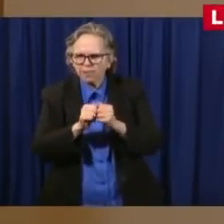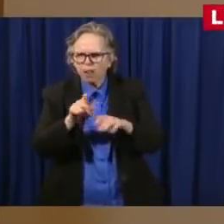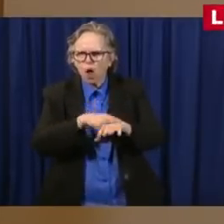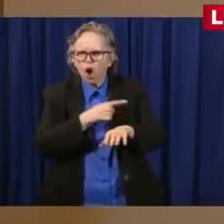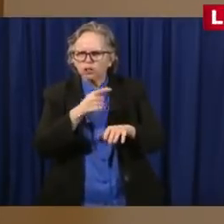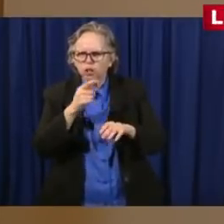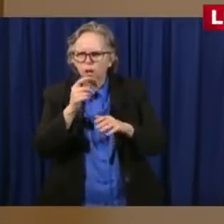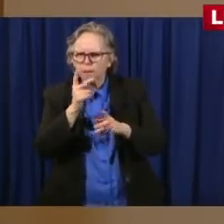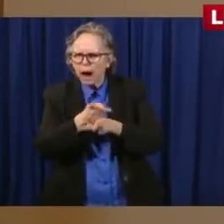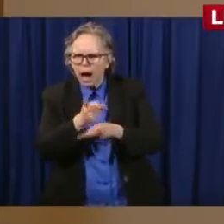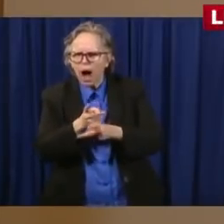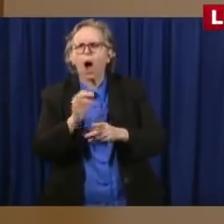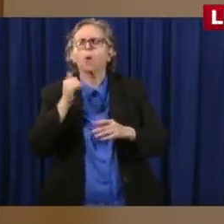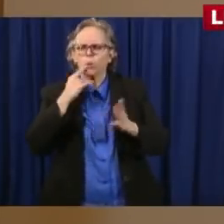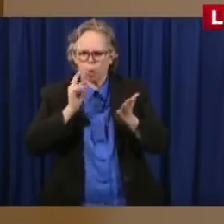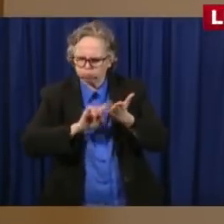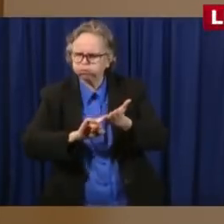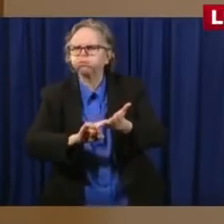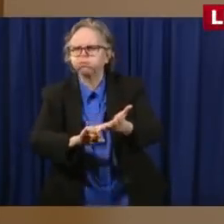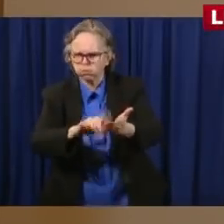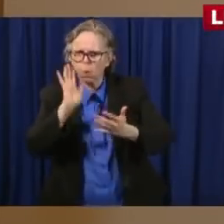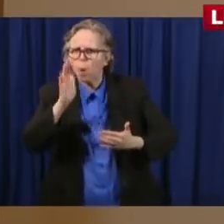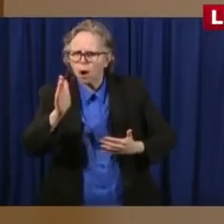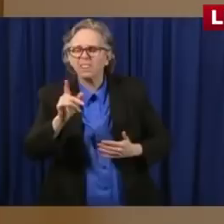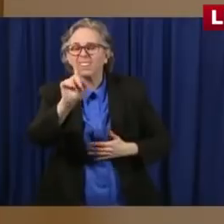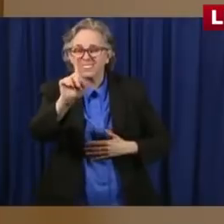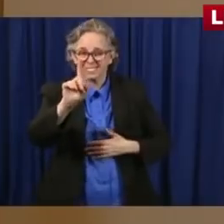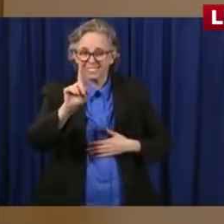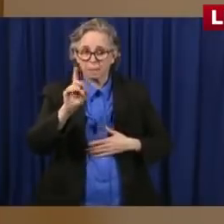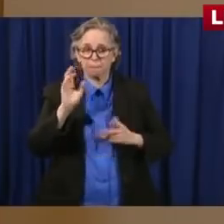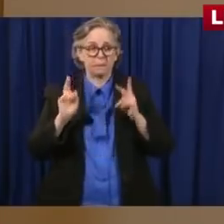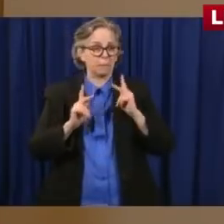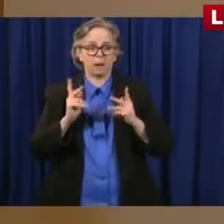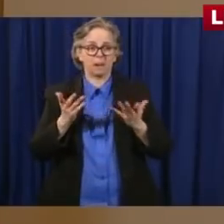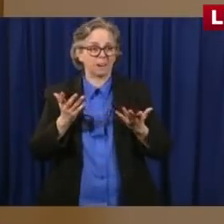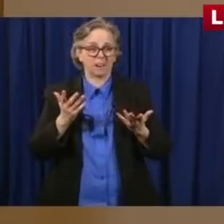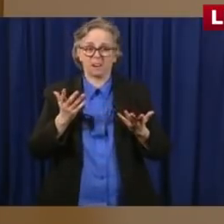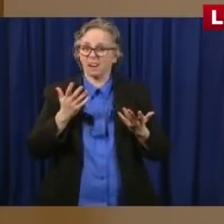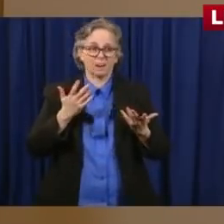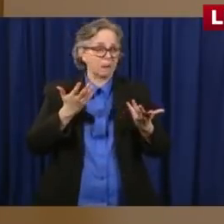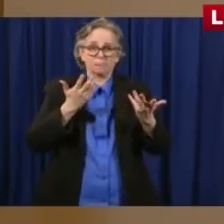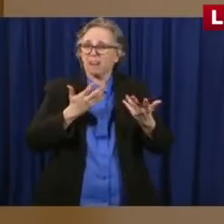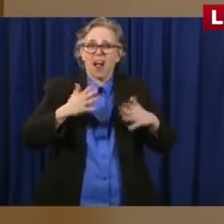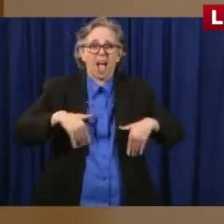IT IS SHOWING WHEN WE KNOW IT IS ASSOCIATED WITH THE LONG TERM.